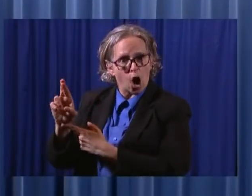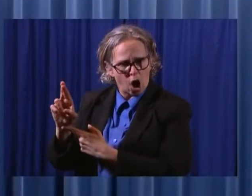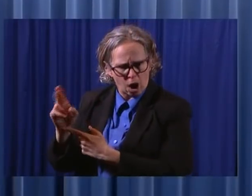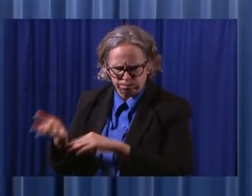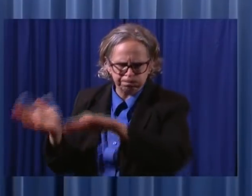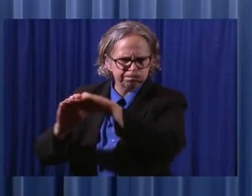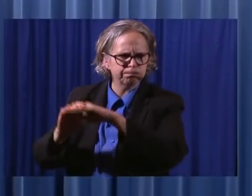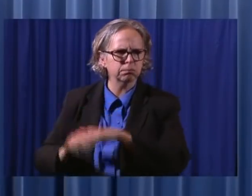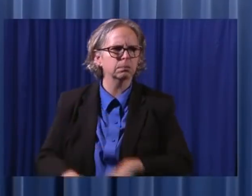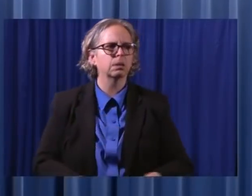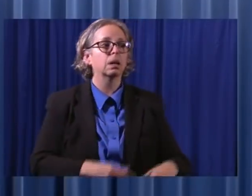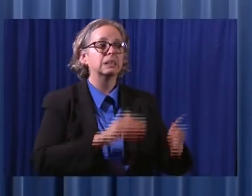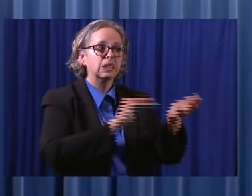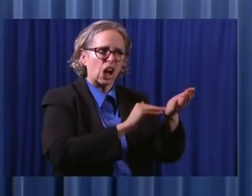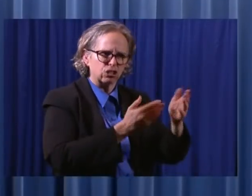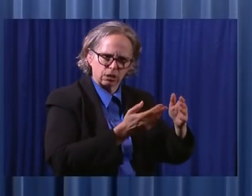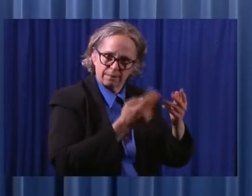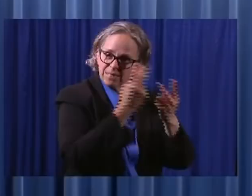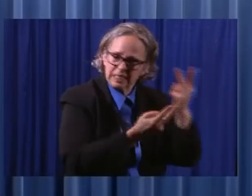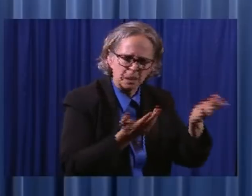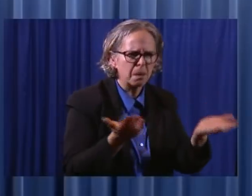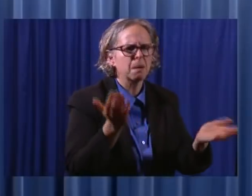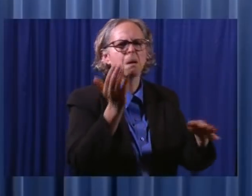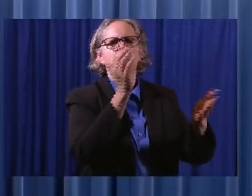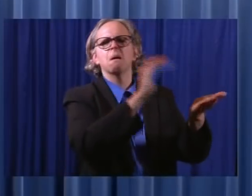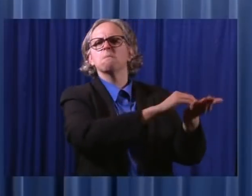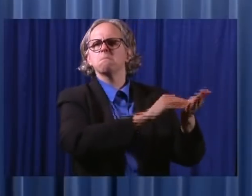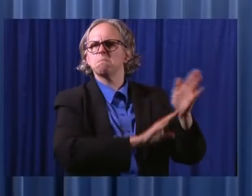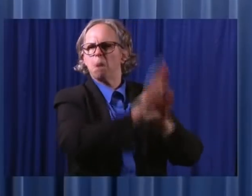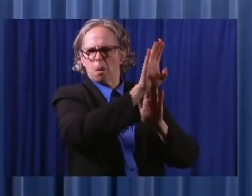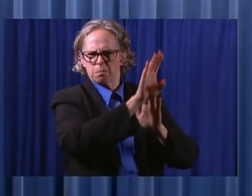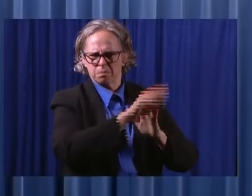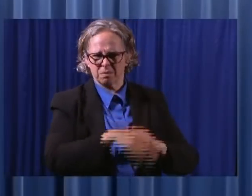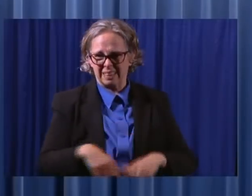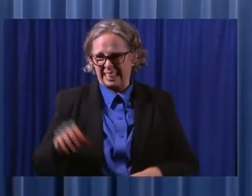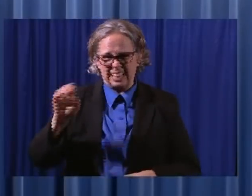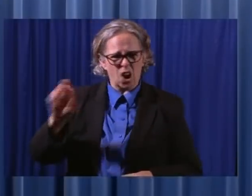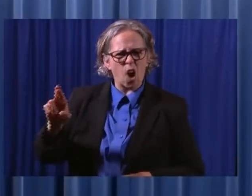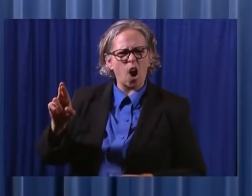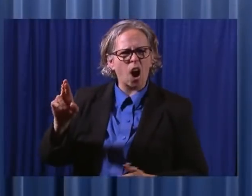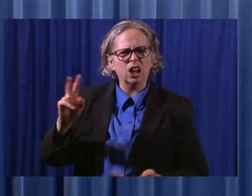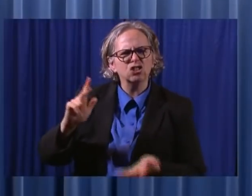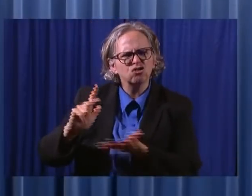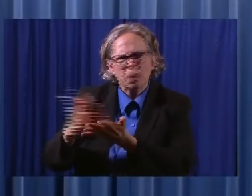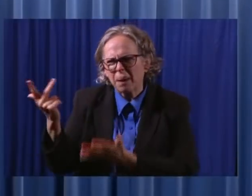THAT ARE NOT AGGREGATE CASES FOR IN DECATUR FOUR SUSTAINED INCREASE IN EMERGENCY ROOM VISITS RICK IN DECATUR FIVE, SUSTAINED INCREASE IN